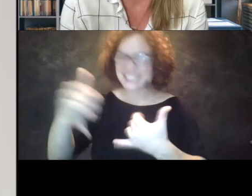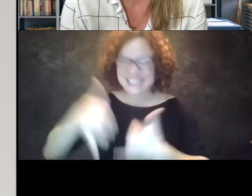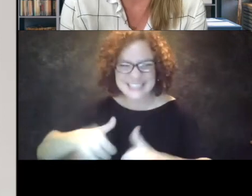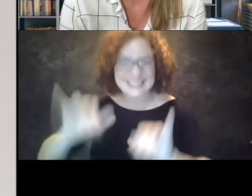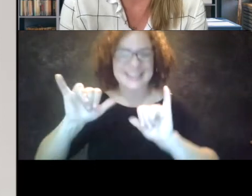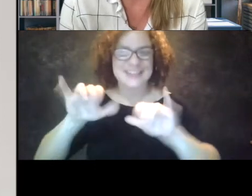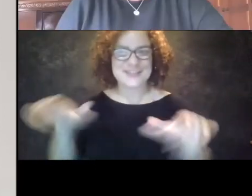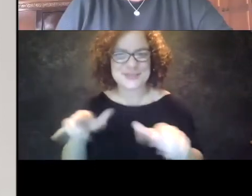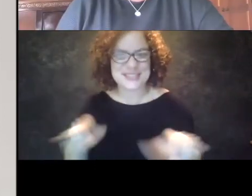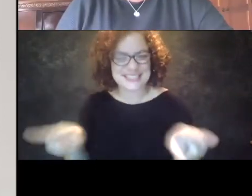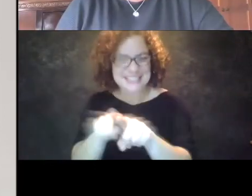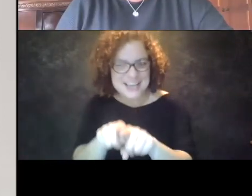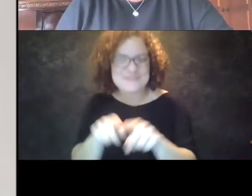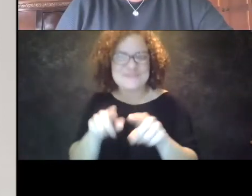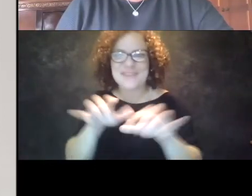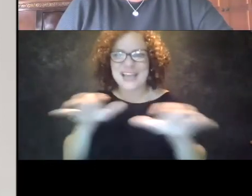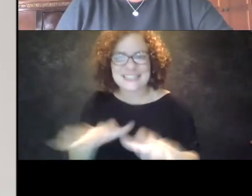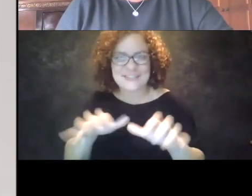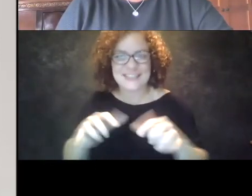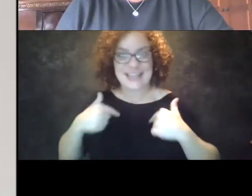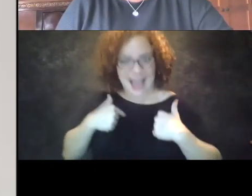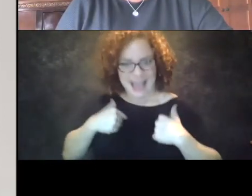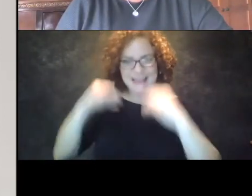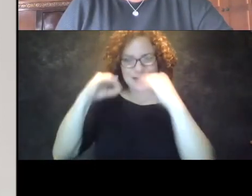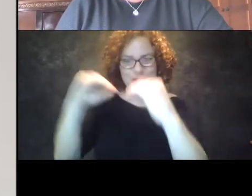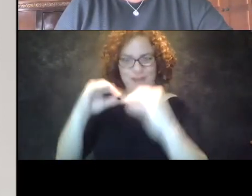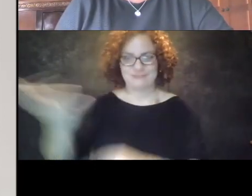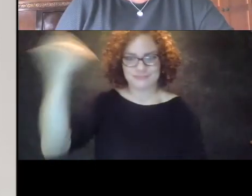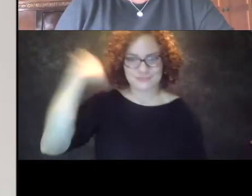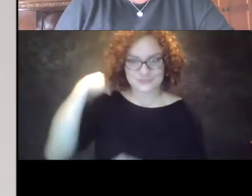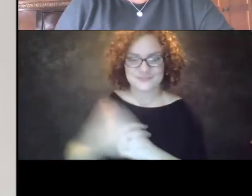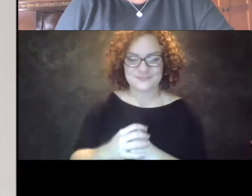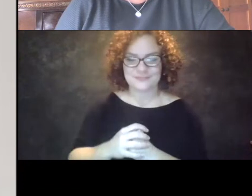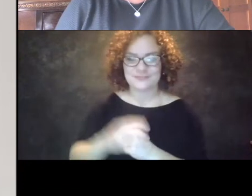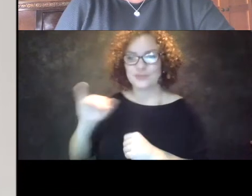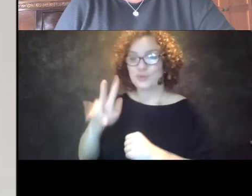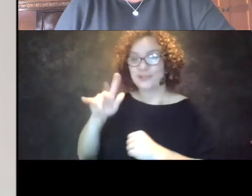Julie Maier: And that's a great example, Kayla, of the importance of the climate of the school.